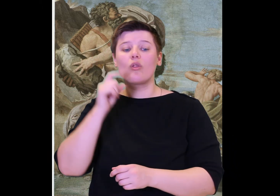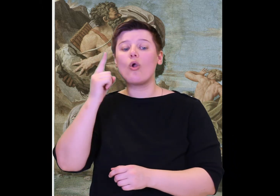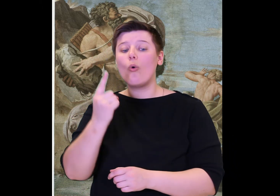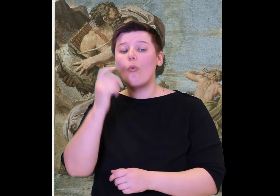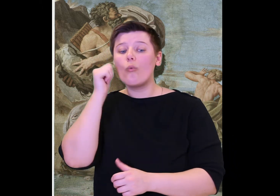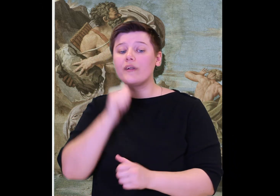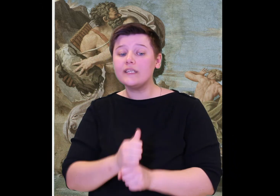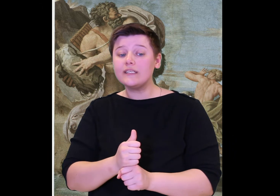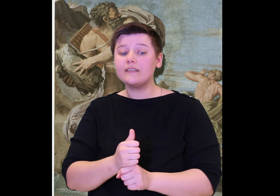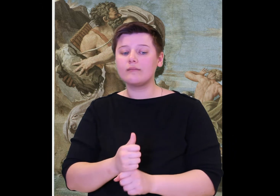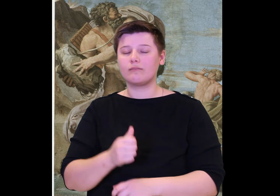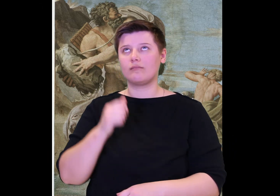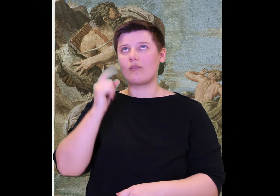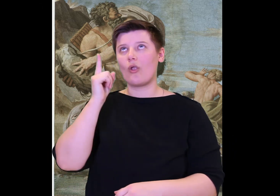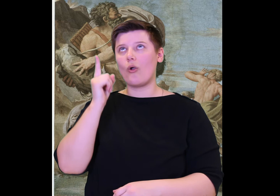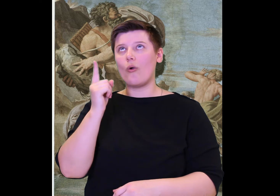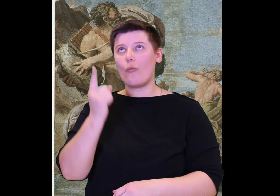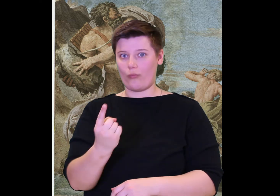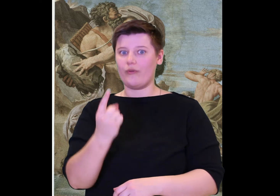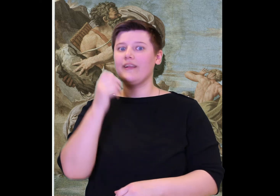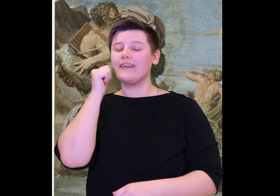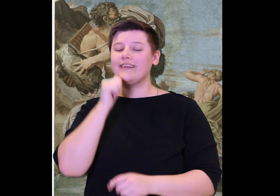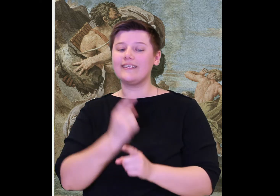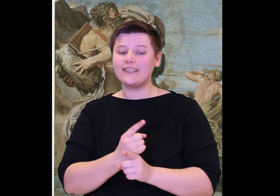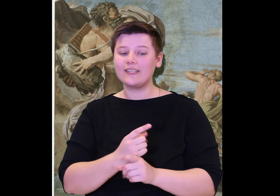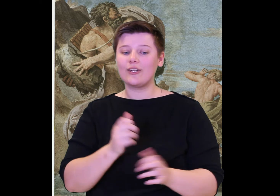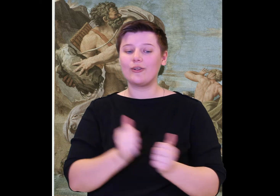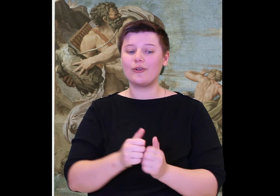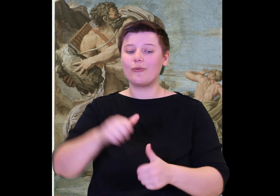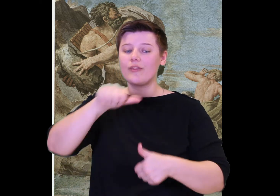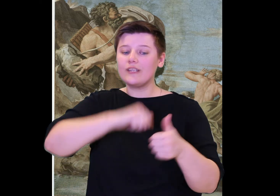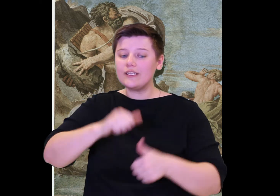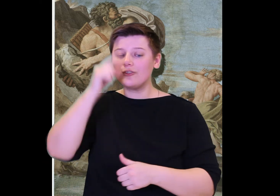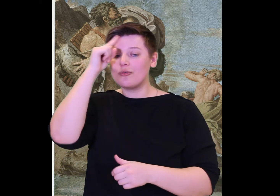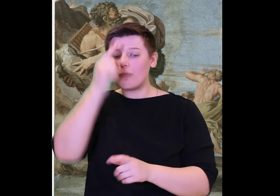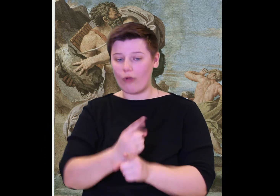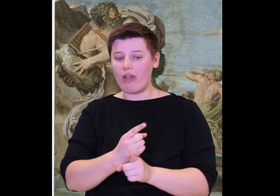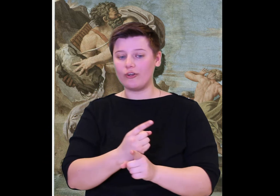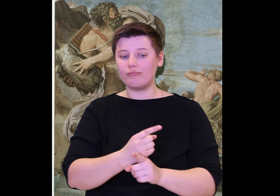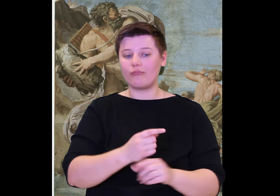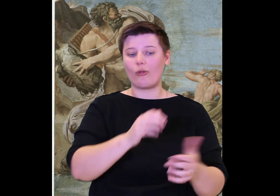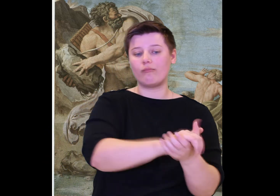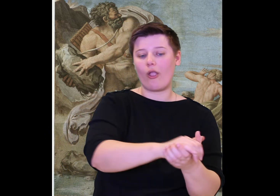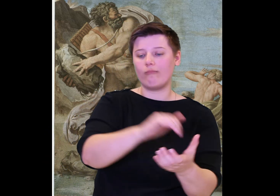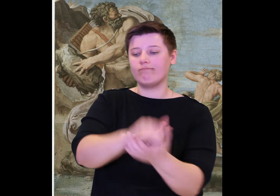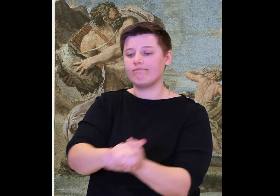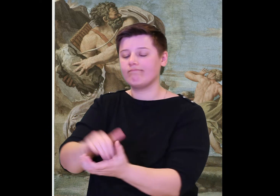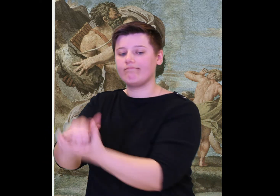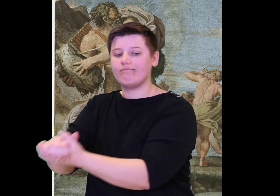bright and early. I roused my men and told them to embark and loose the cables.